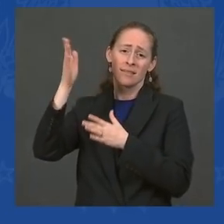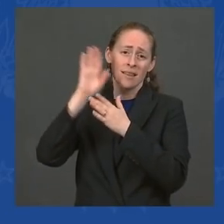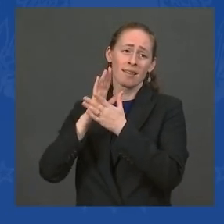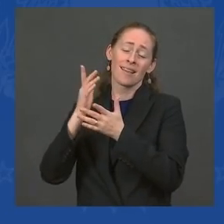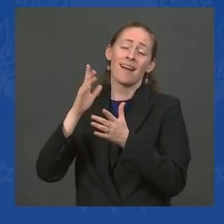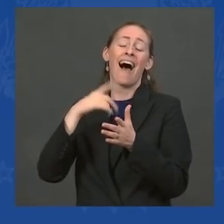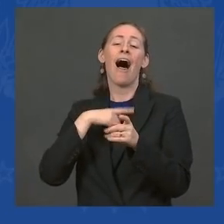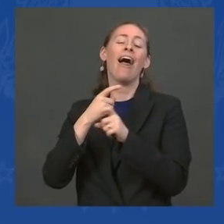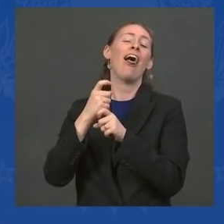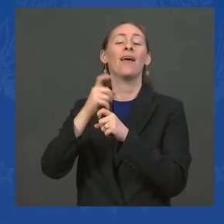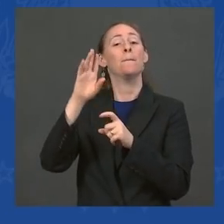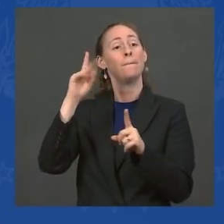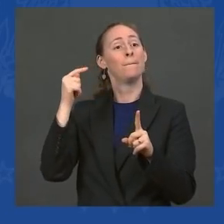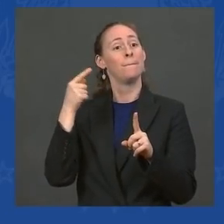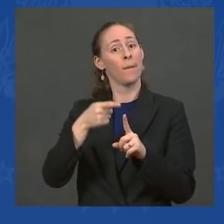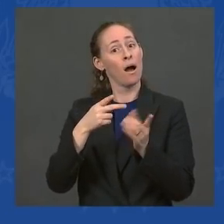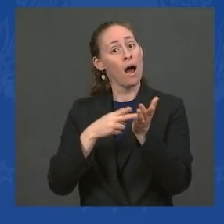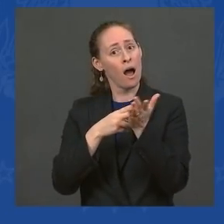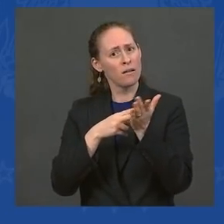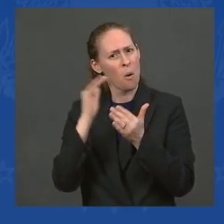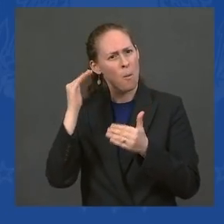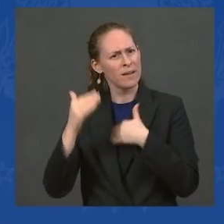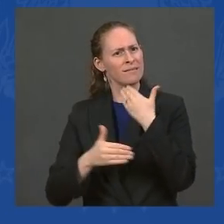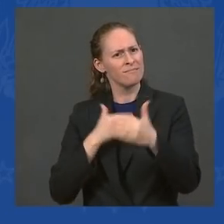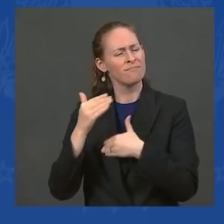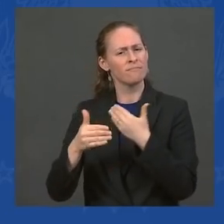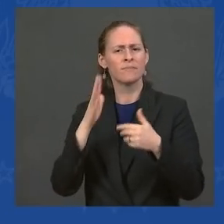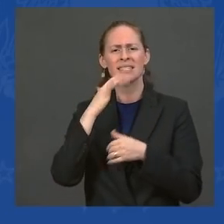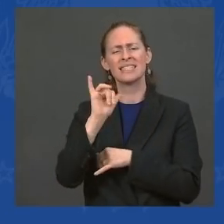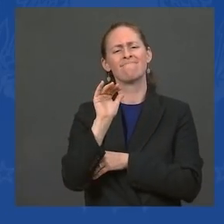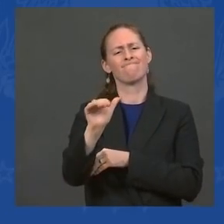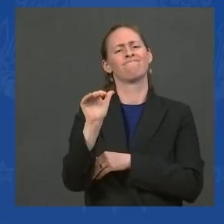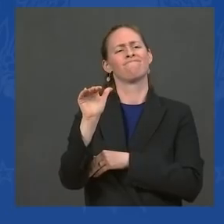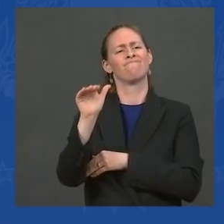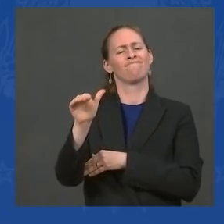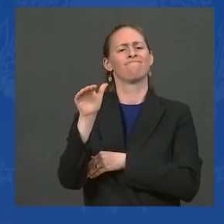we're going to keep coming and -- because the more we demonstrate it works, the more we can do.